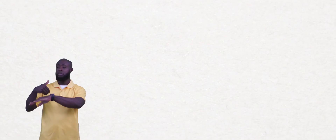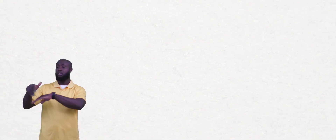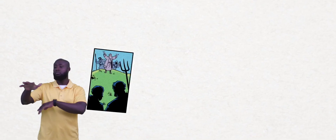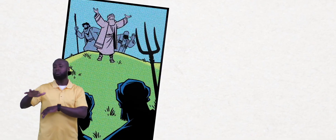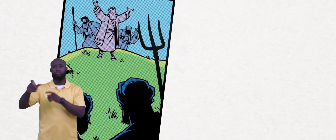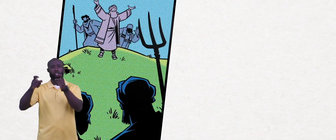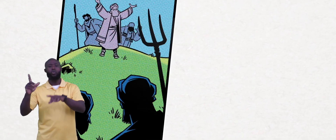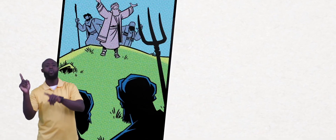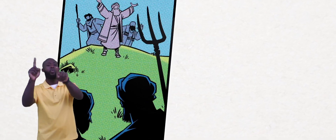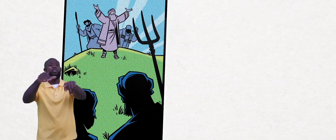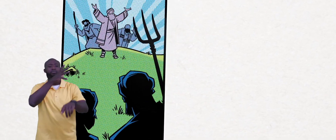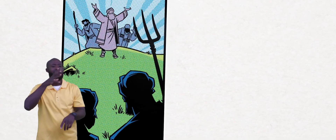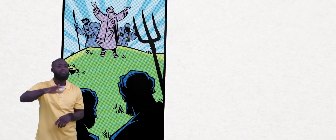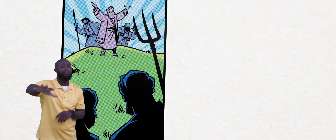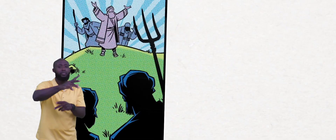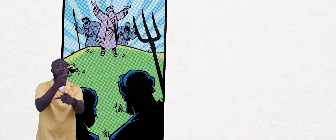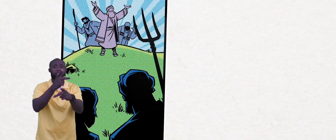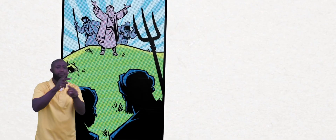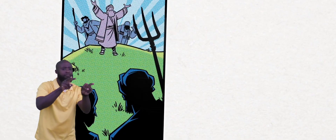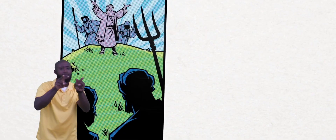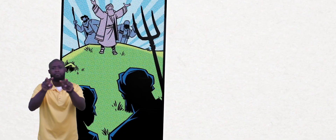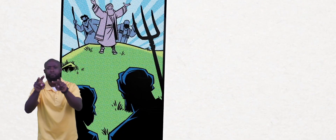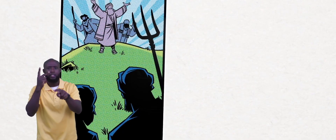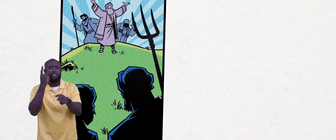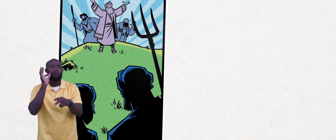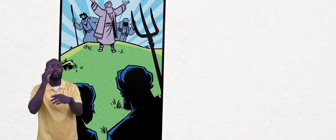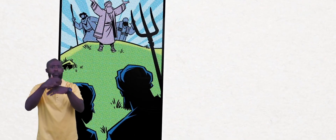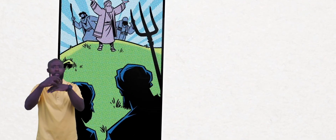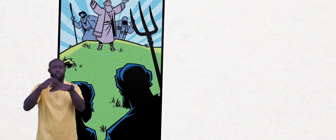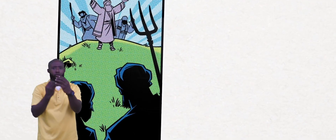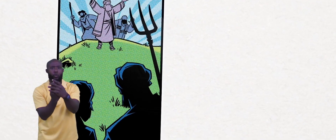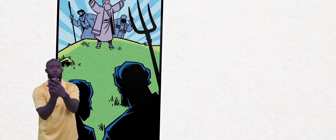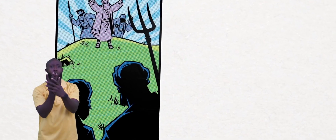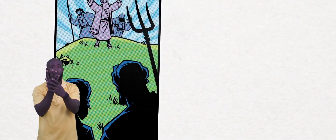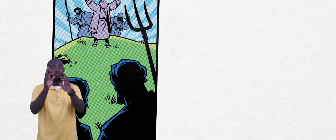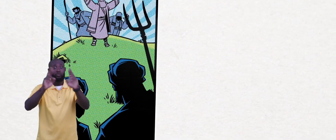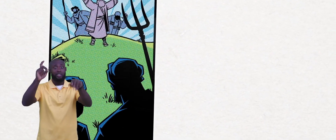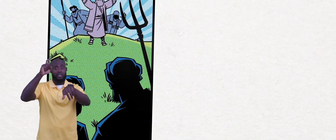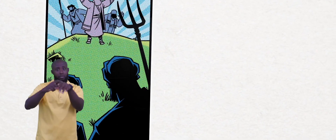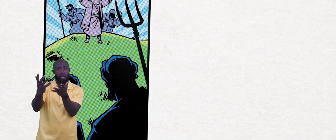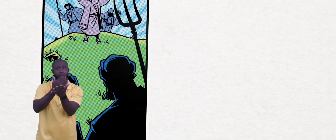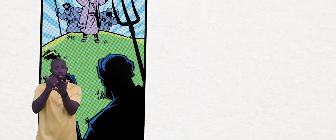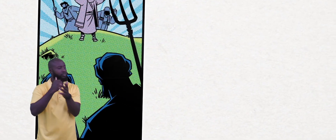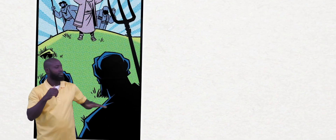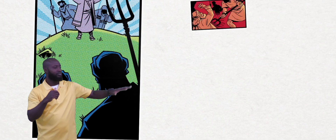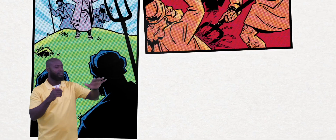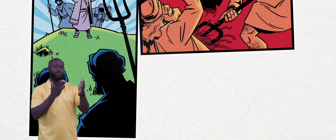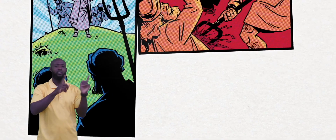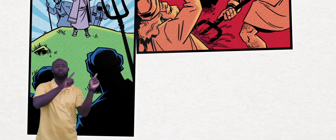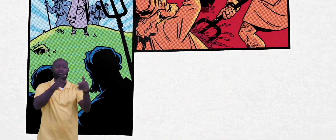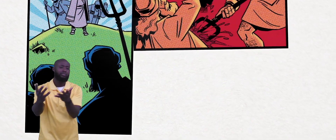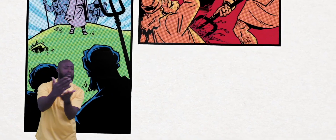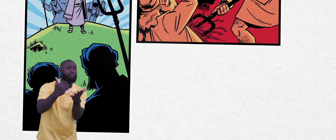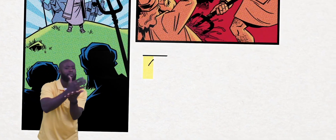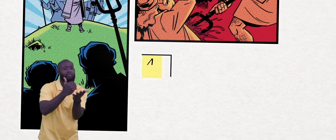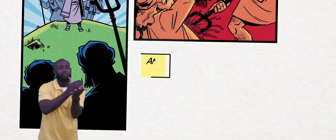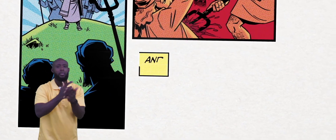to take care of this vineyard, and at harvest, he sends servants to collect the fruit.